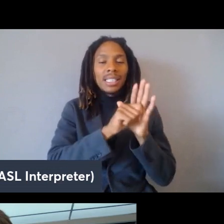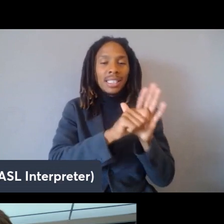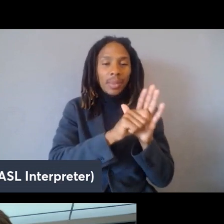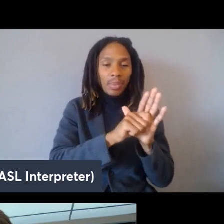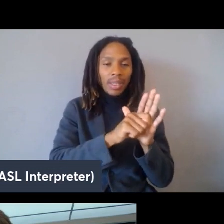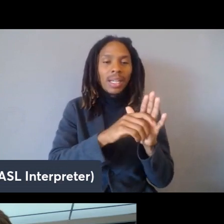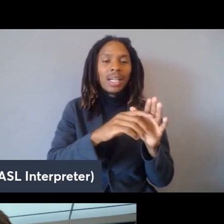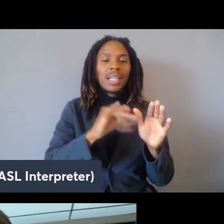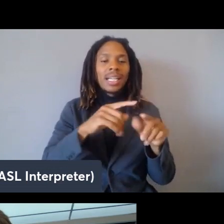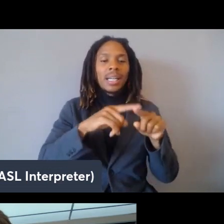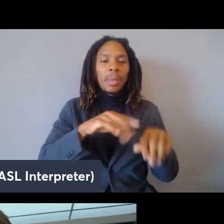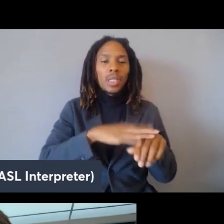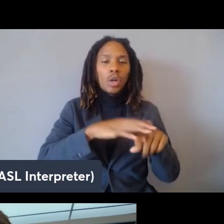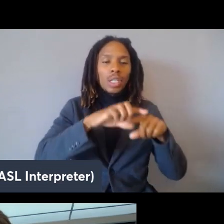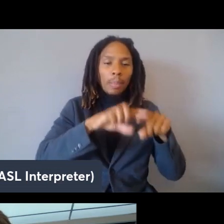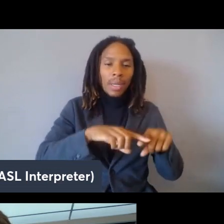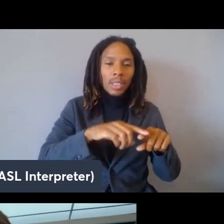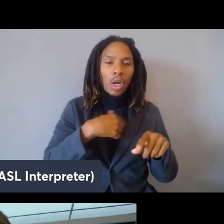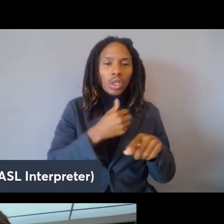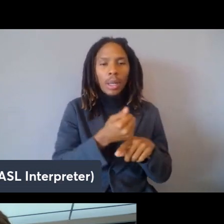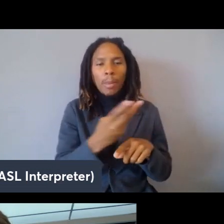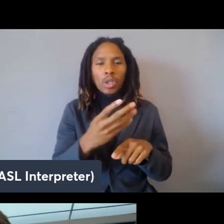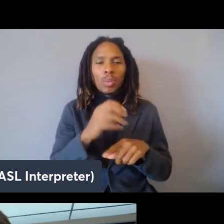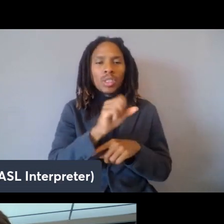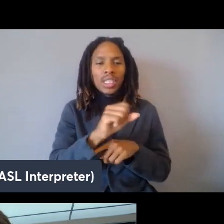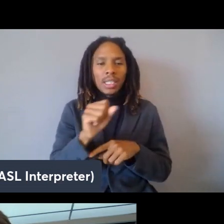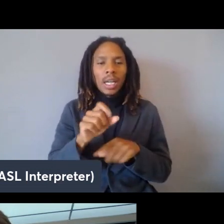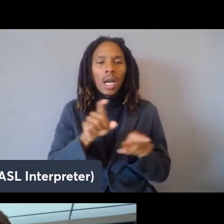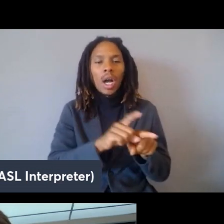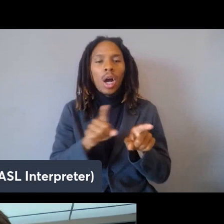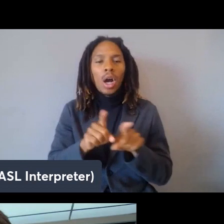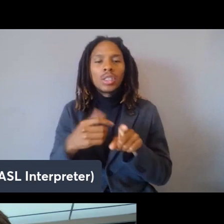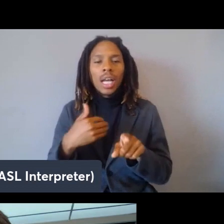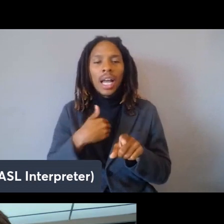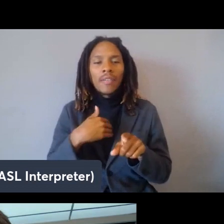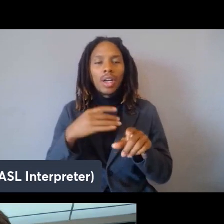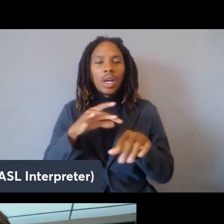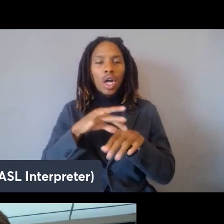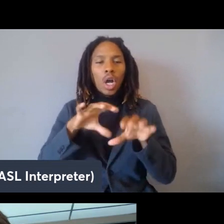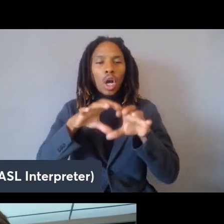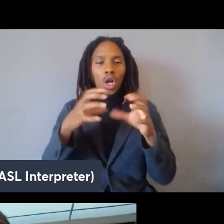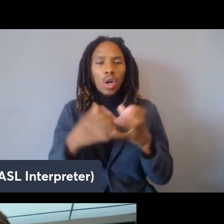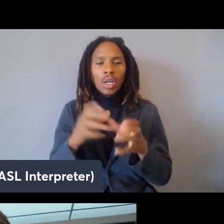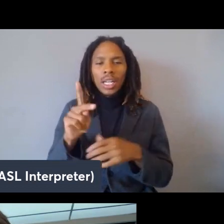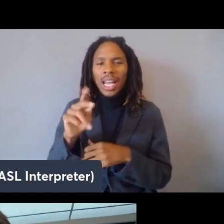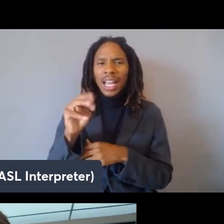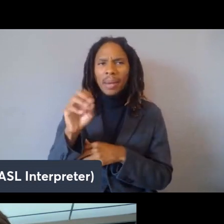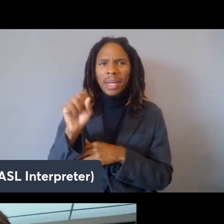between these multiple StackSets and have some sort of a global KMS key that you are kind of replicating